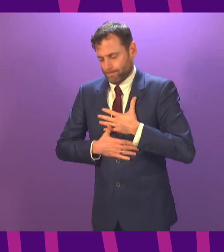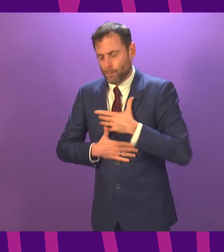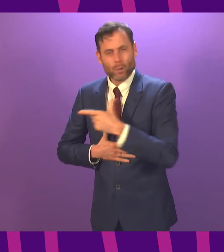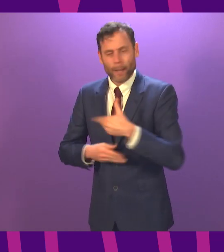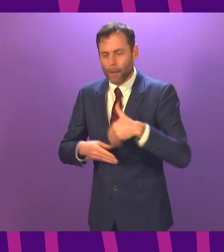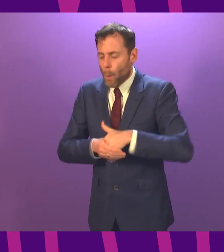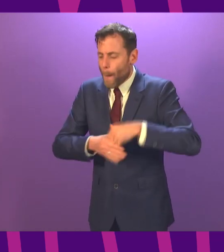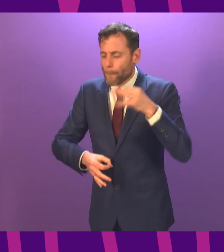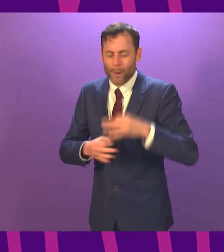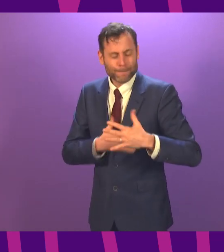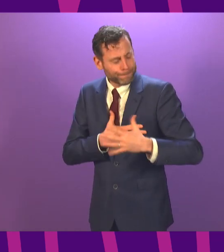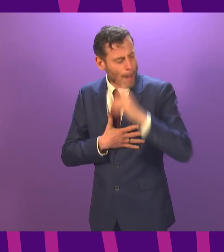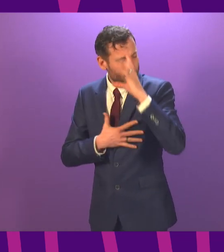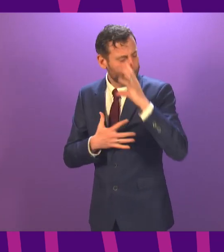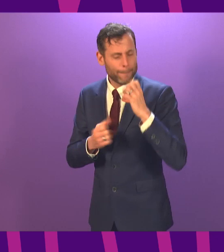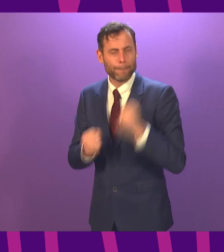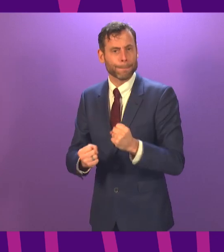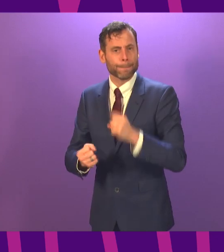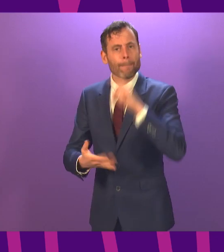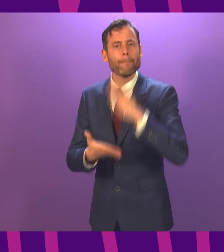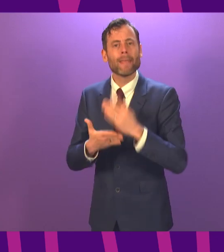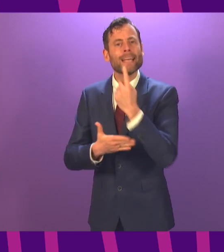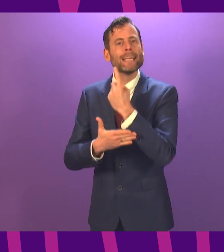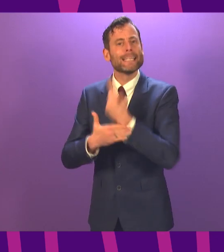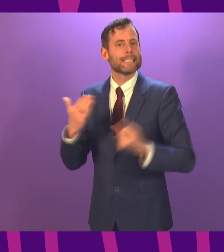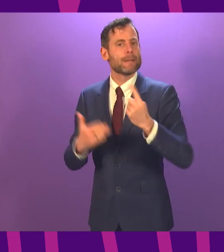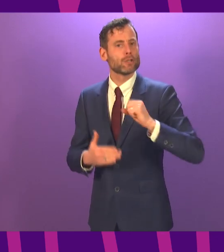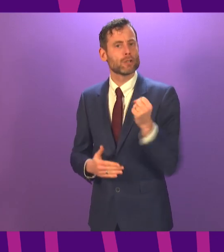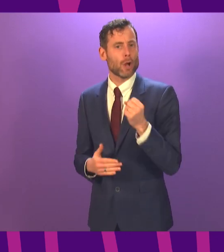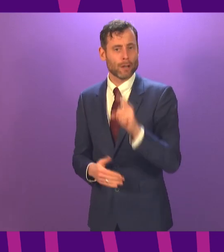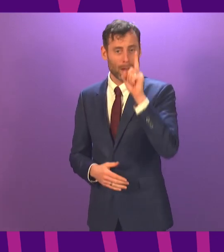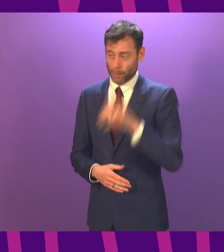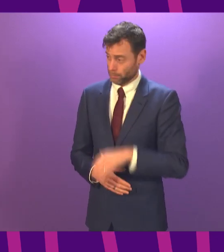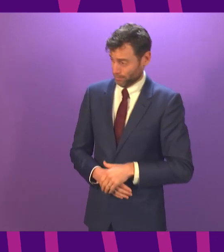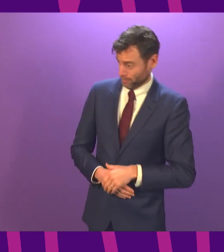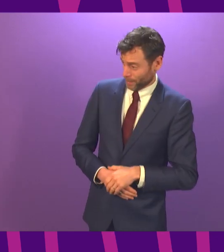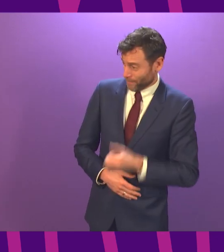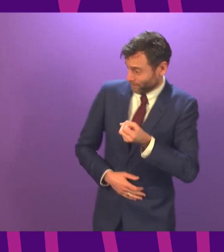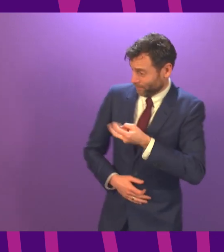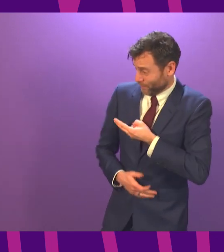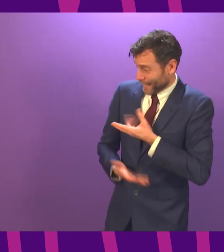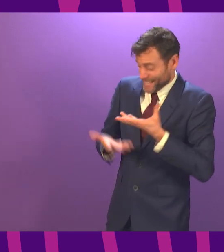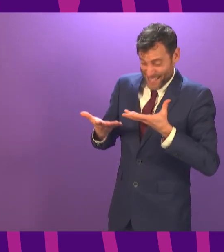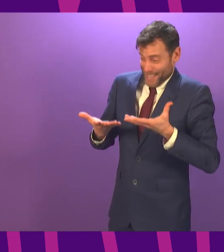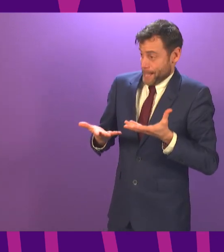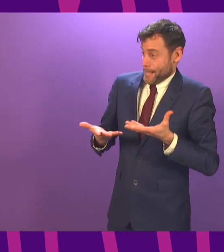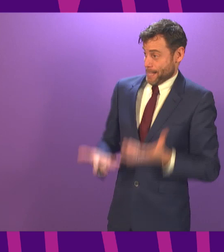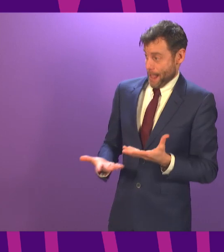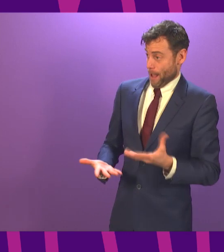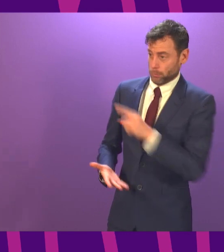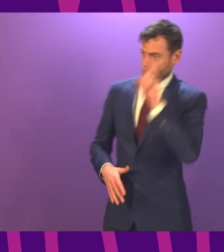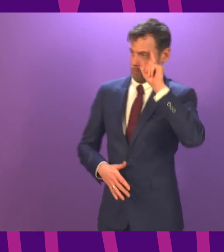of her political life, but holding an independence referendum now, in the middle of one of the